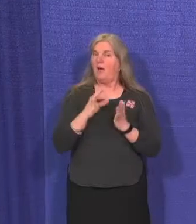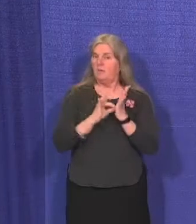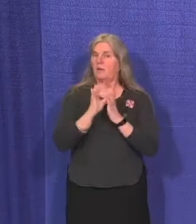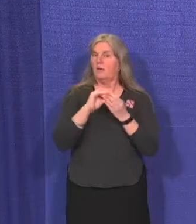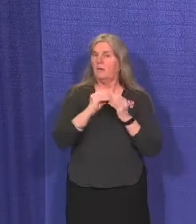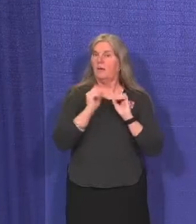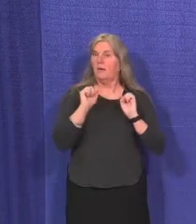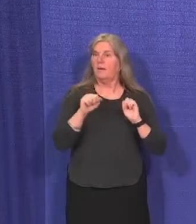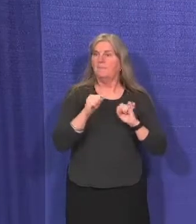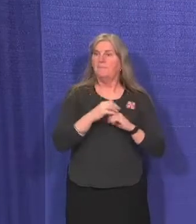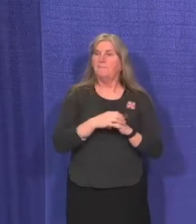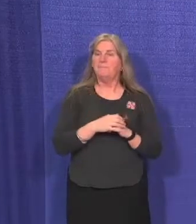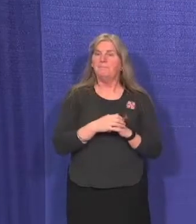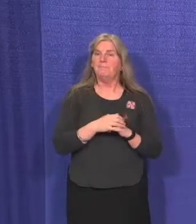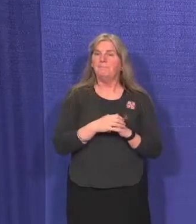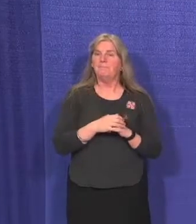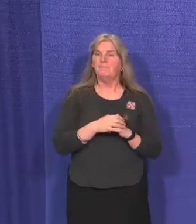many rapid tests have been used?